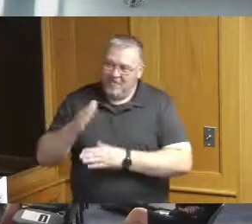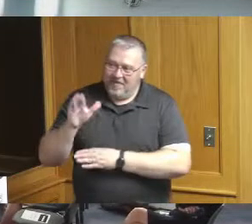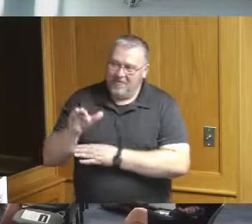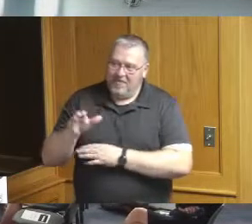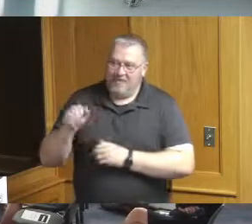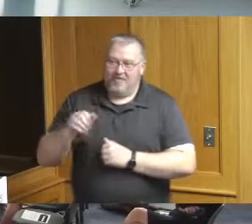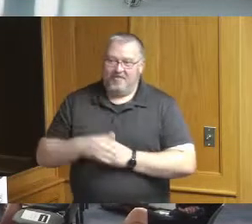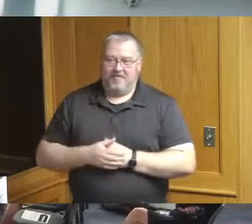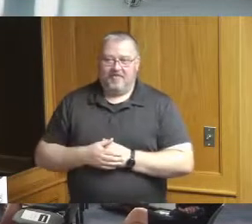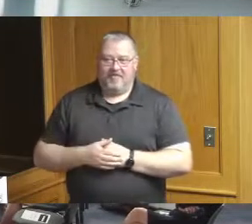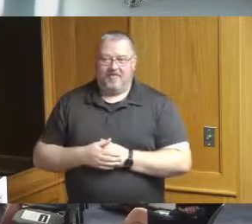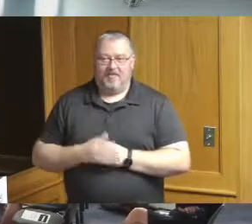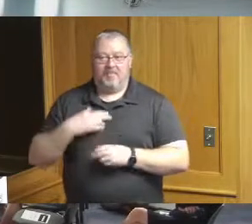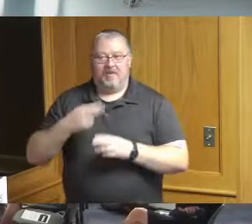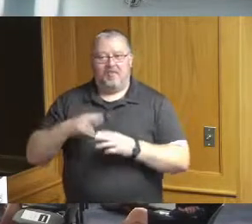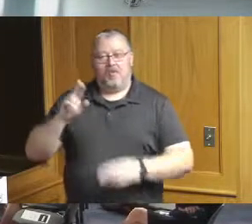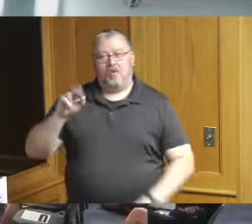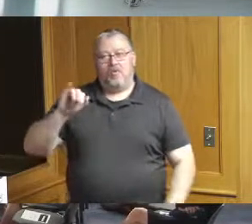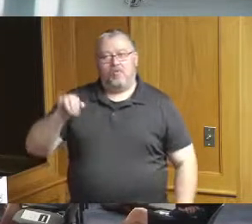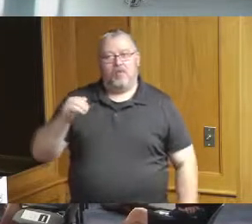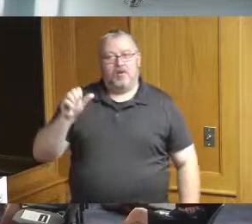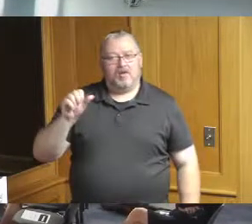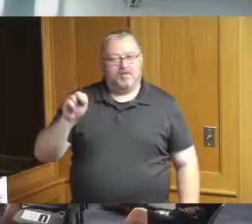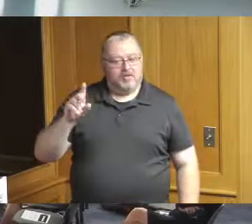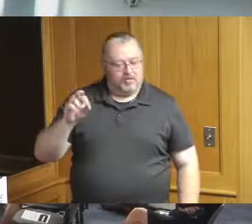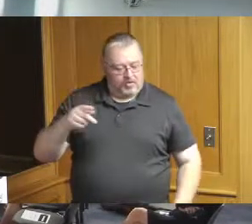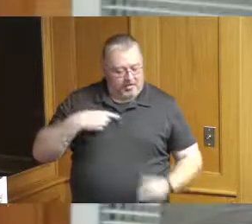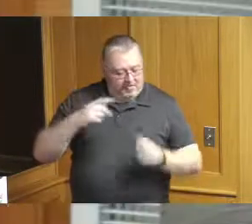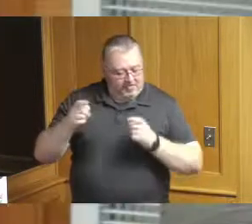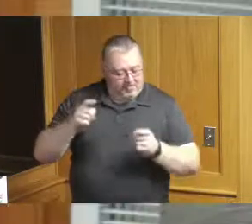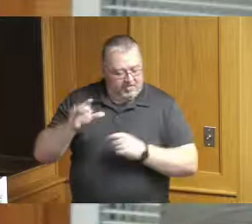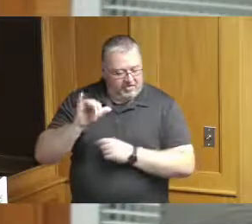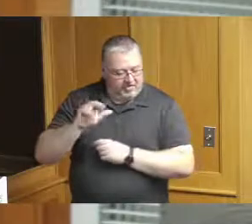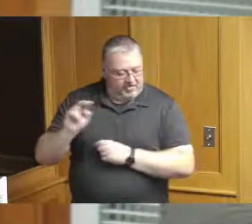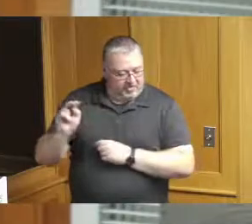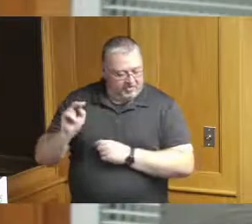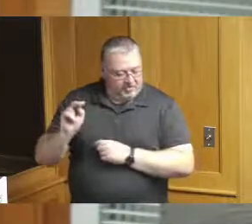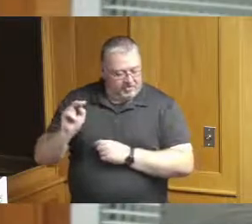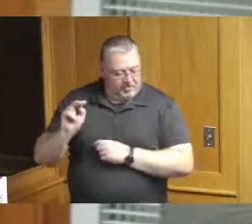my name is raj chunder and i manage the cincinnati area geographic information system